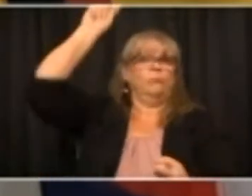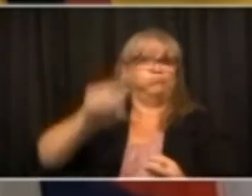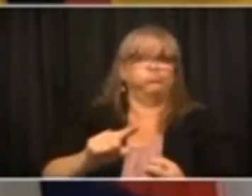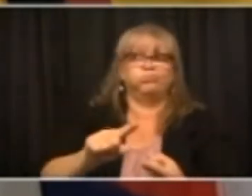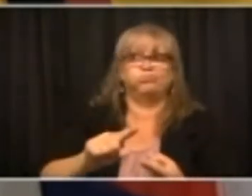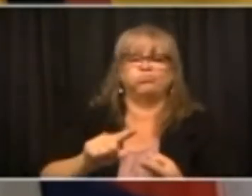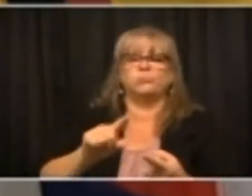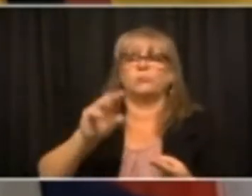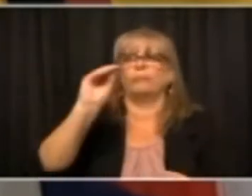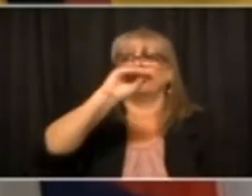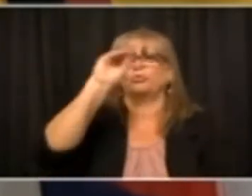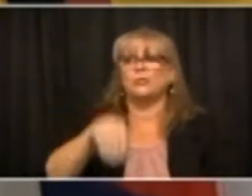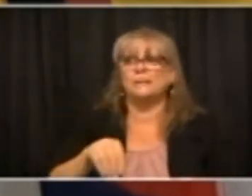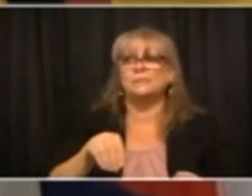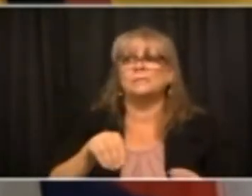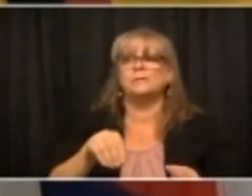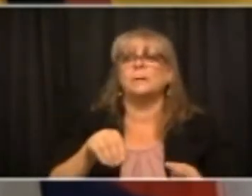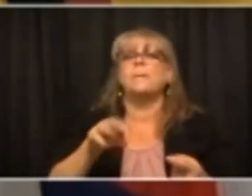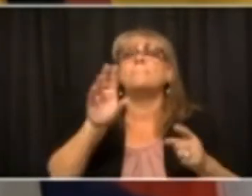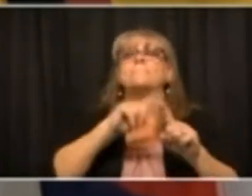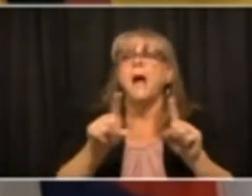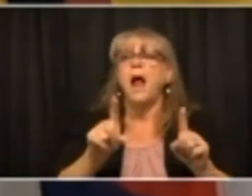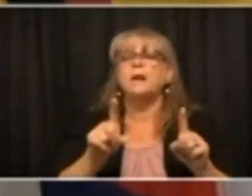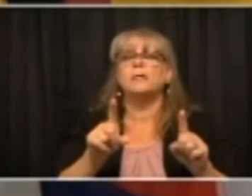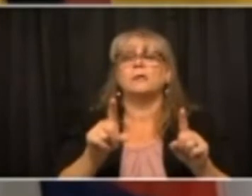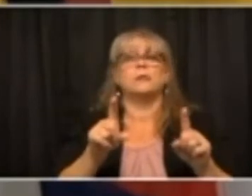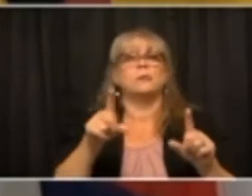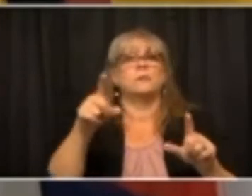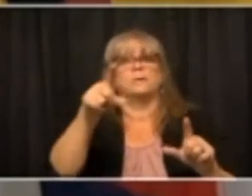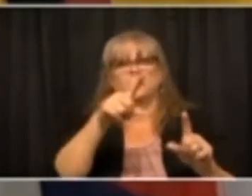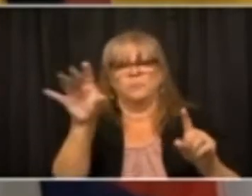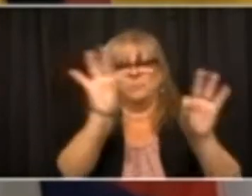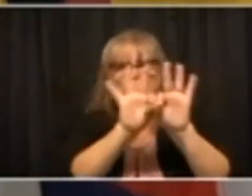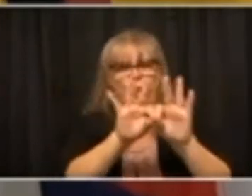distancing outdoor events but obviously with the